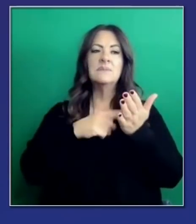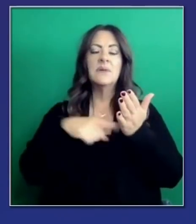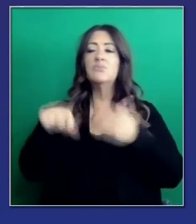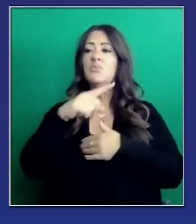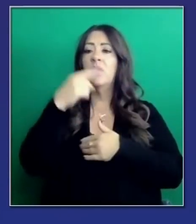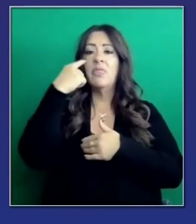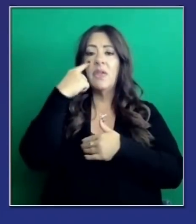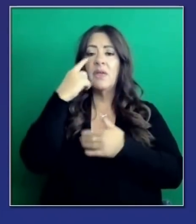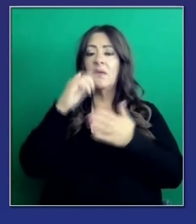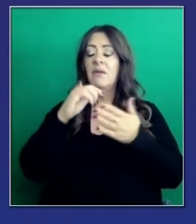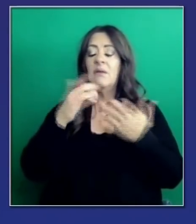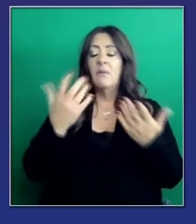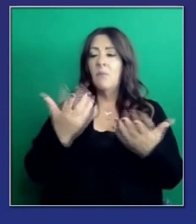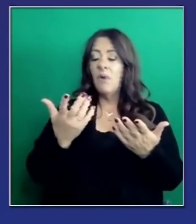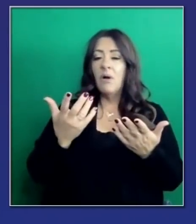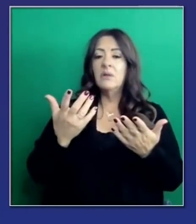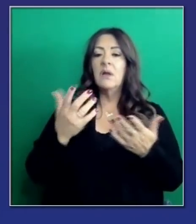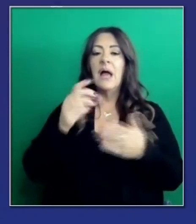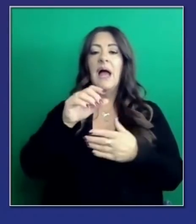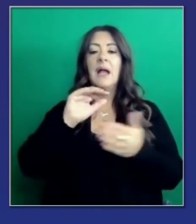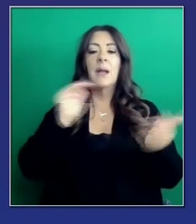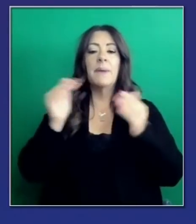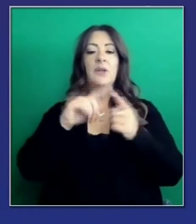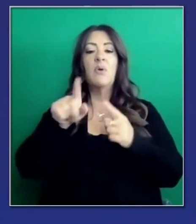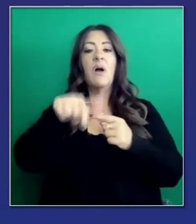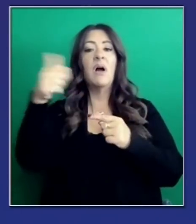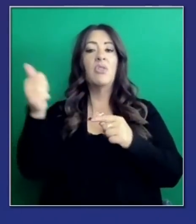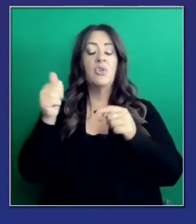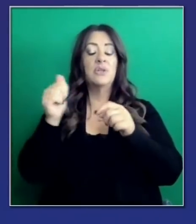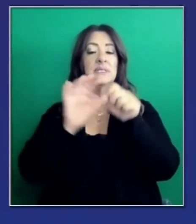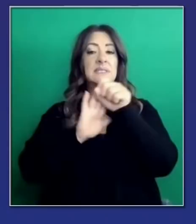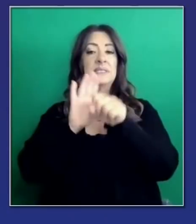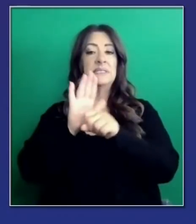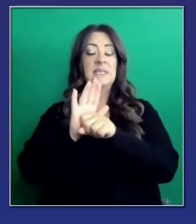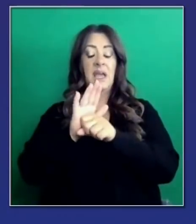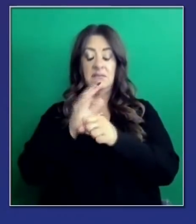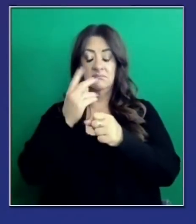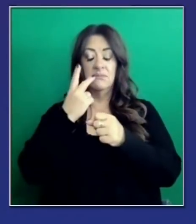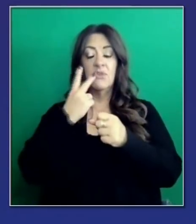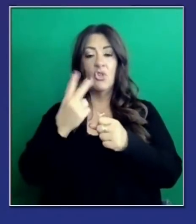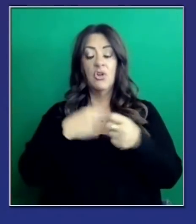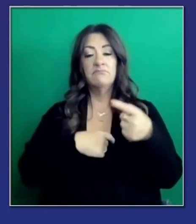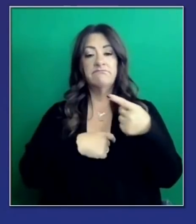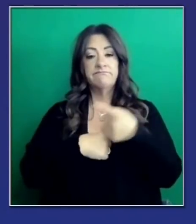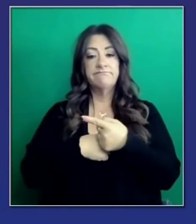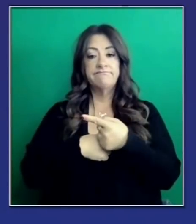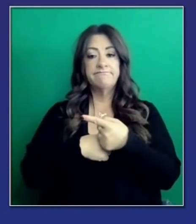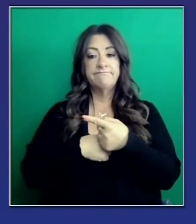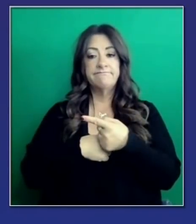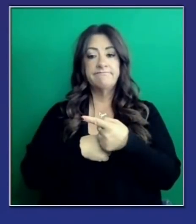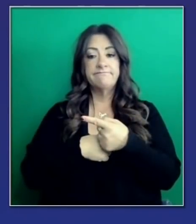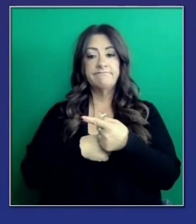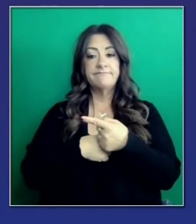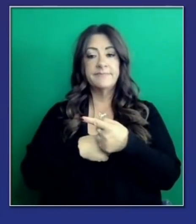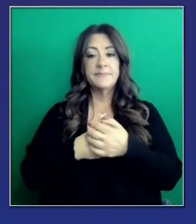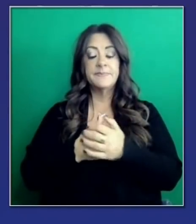DOWN TO 8% IN THE STATE. TO PUT THIS IN PERSPECTIVE, PEOPLE OFTEN OVERLOOK HOW WE ARE DOING VIS-C-VIS OTHER